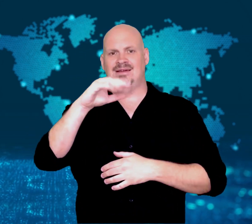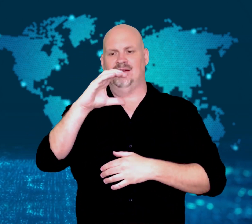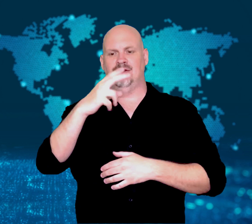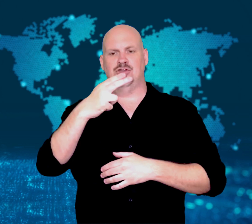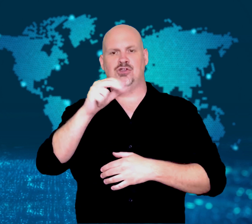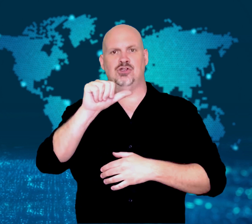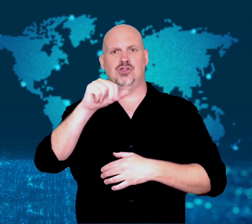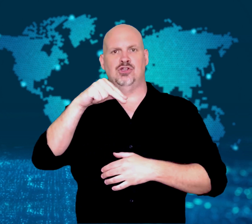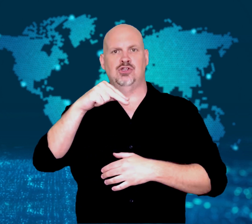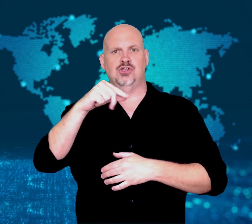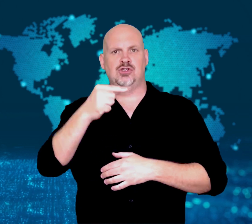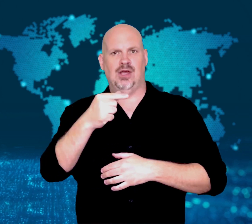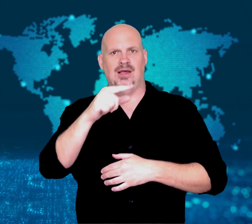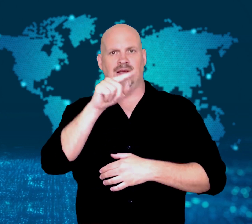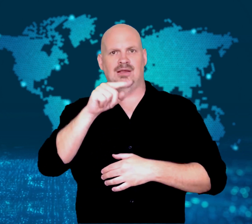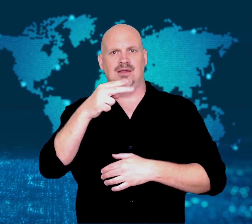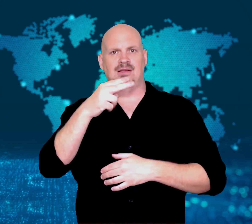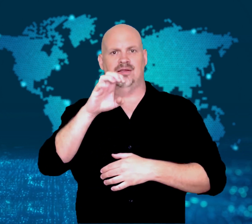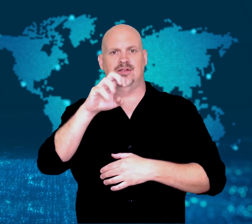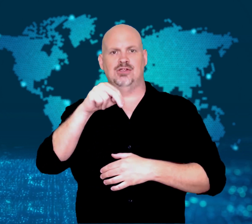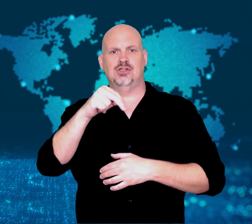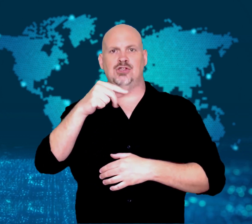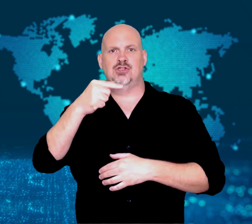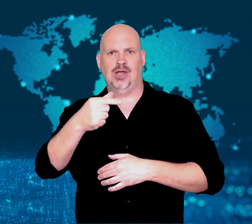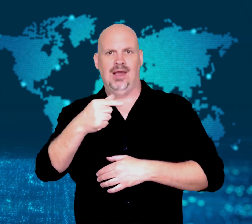supposedly dead.